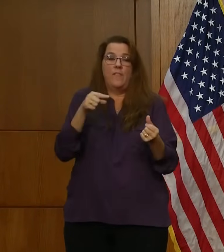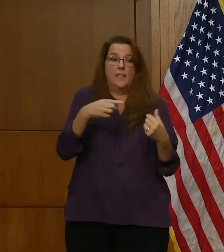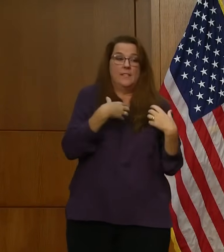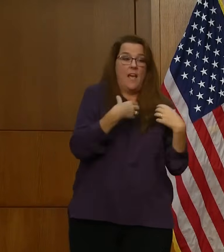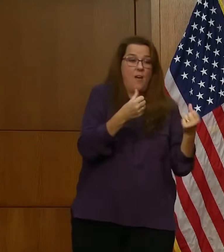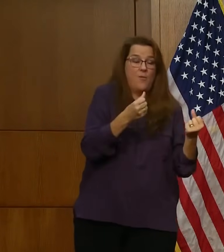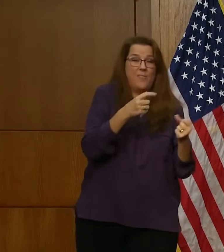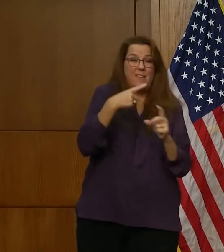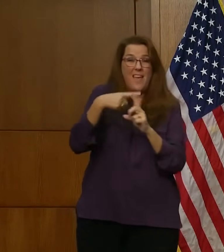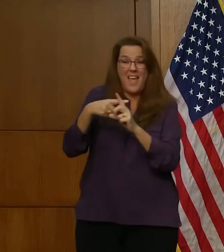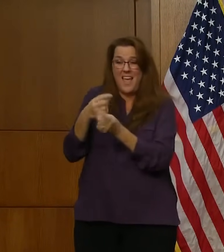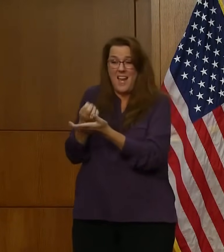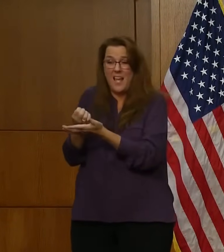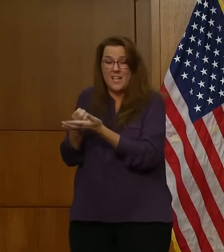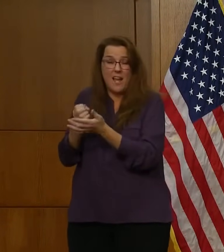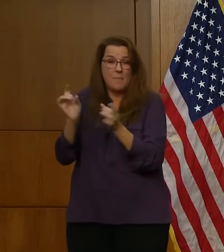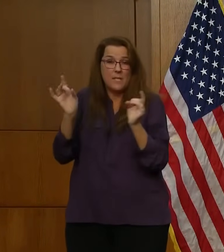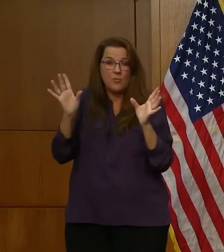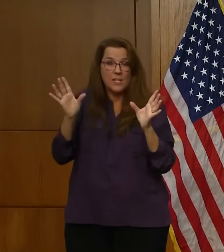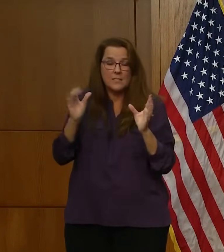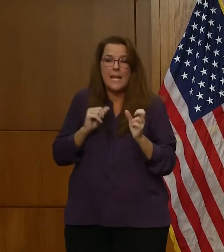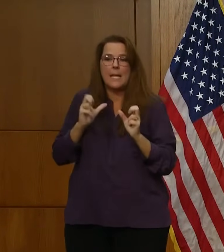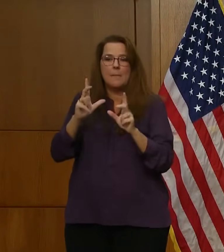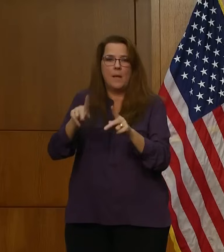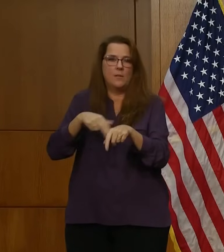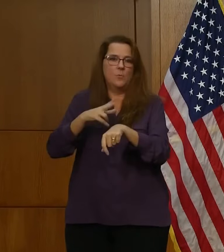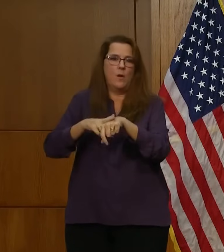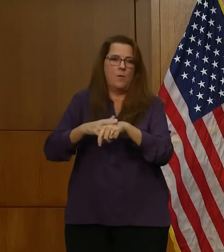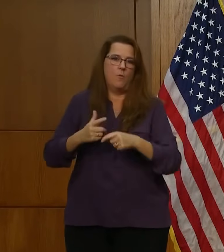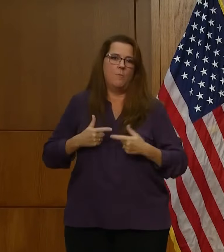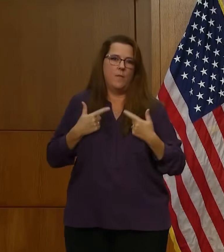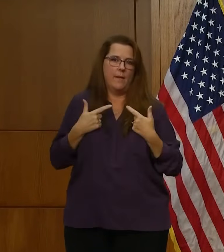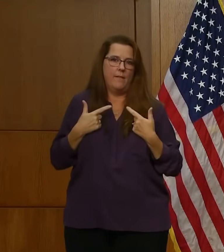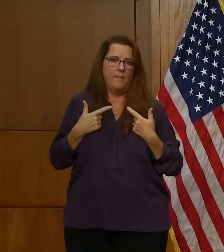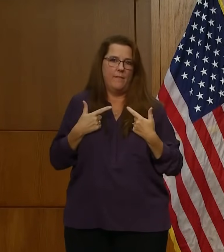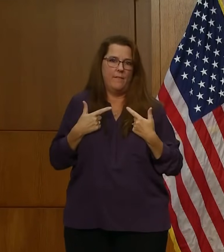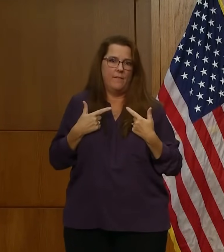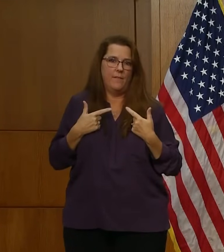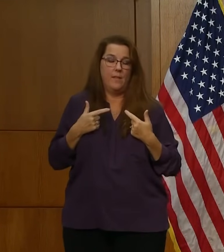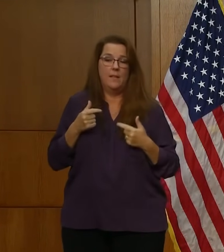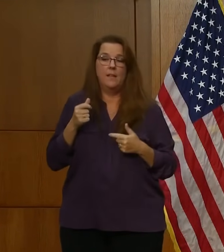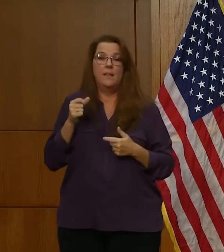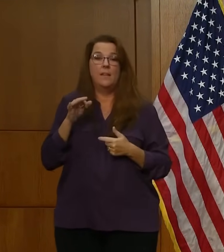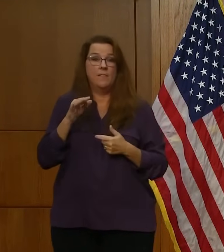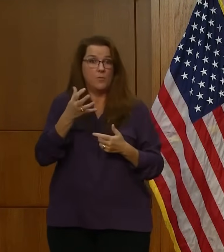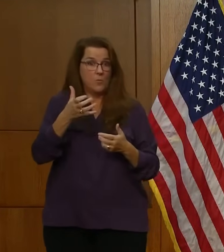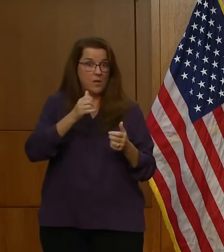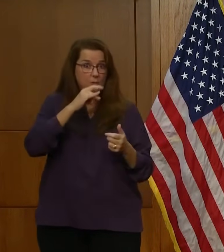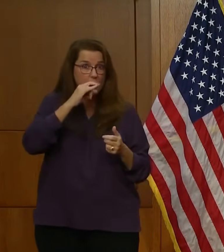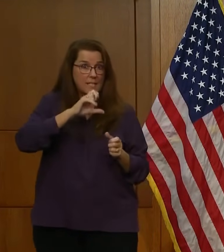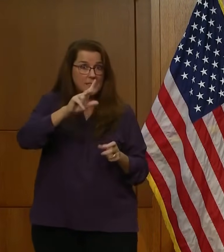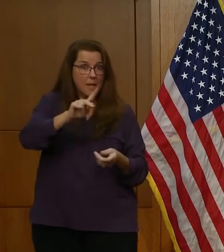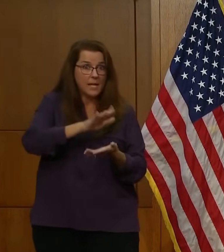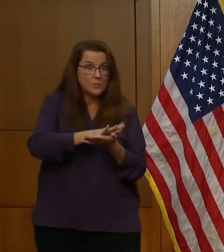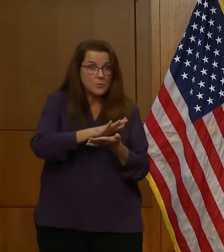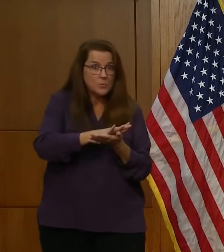IT IS THE ONLY WAY WE CAN SOLVE THIS HEALTH CRISIS AND THE RESULTING ECONOMIC CRISIS AND GET BACK TO A NORMAL WAY OF